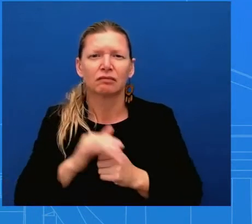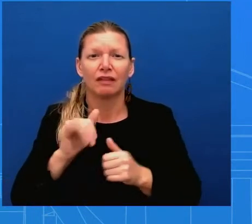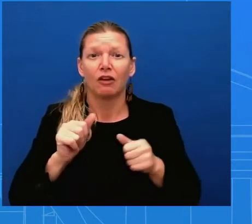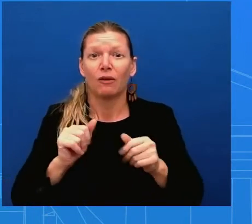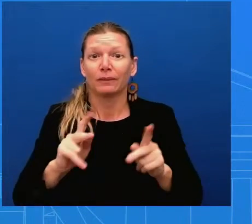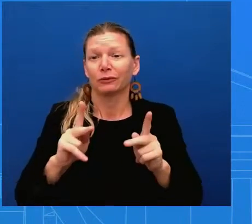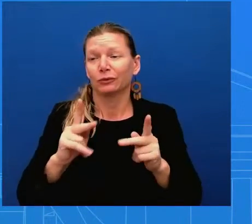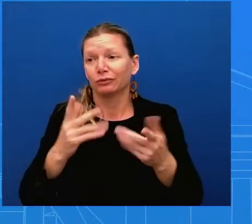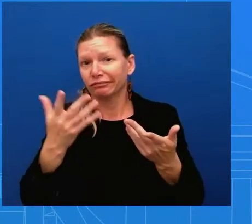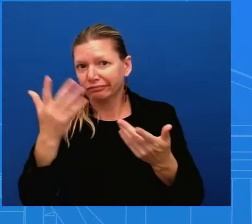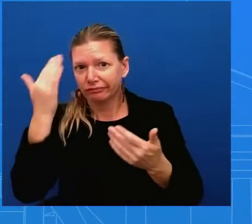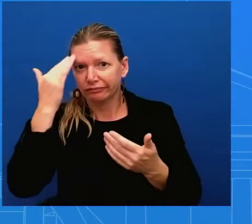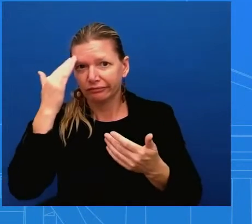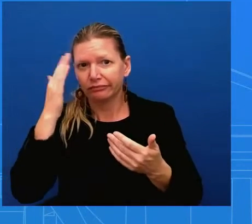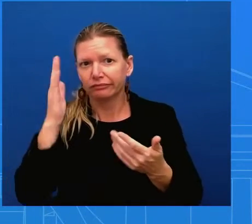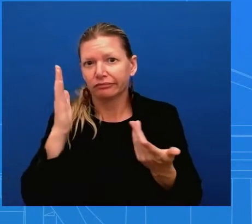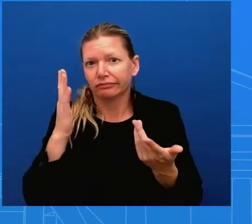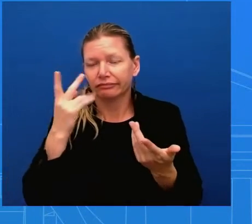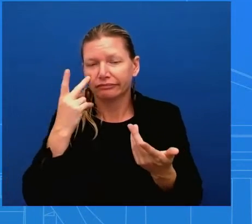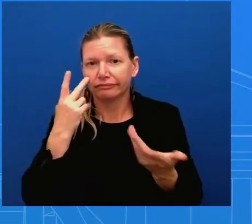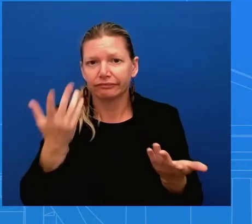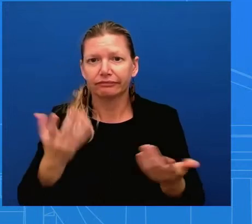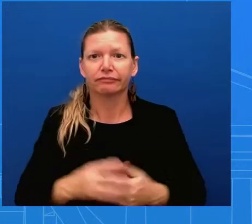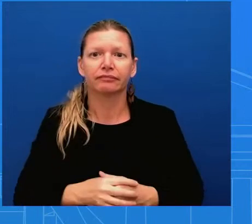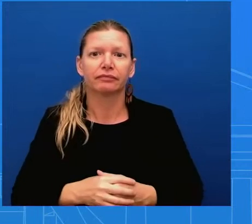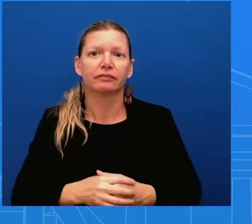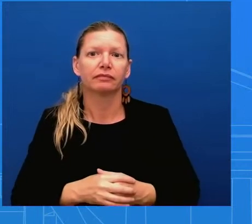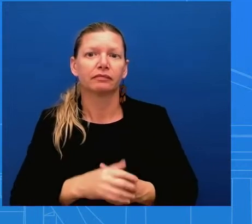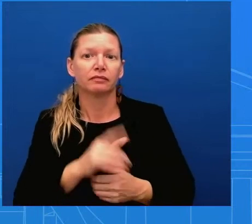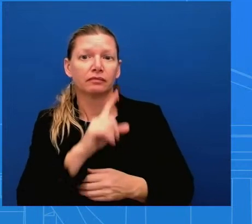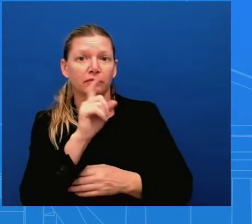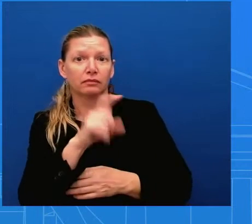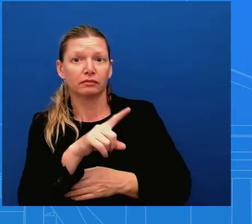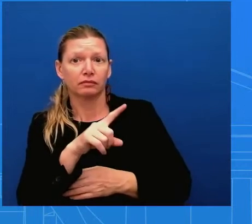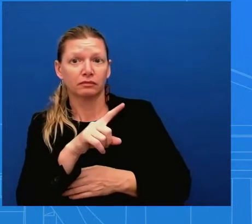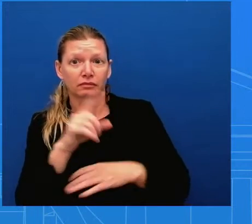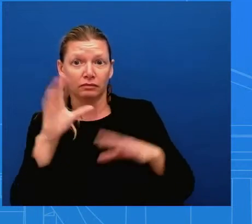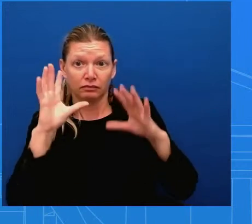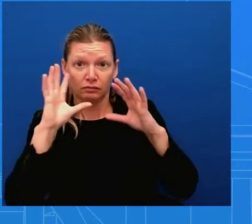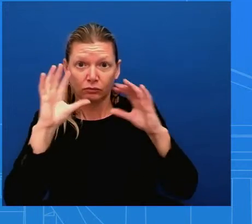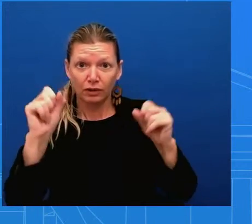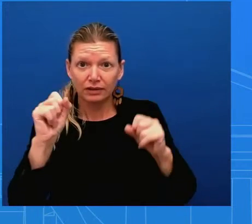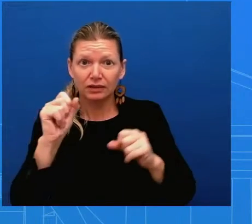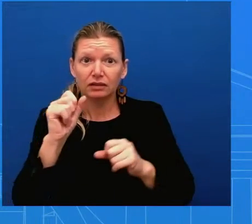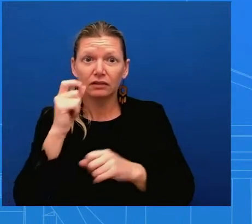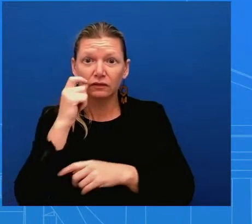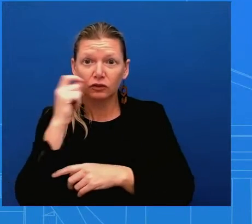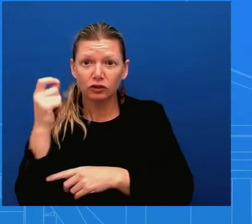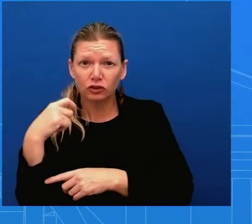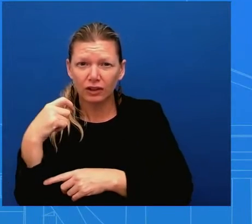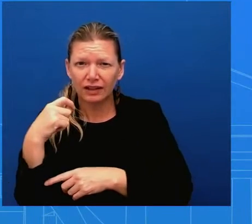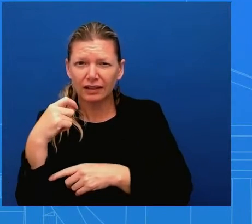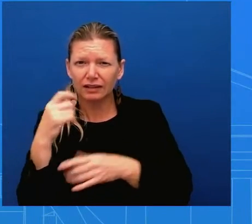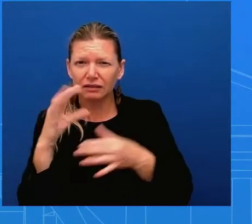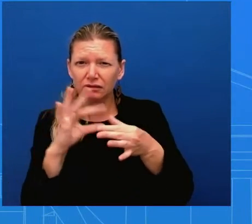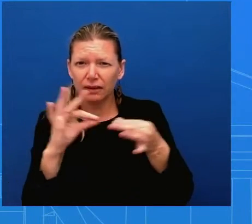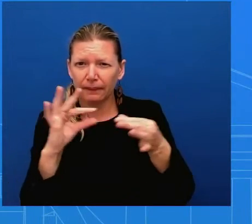said today that this new -- these new Russian government appointments, including the defense minister, show that Moscow is going to try to scale up its war effort